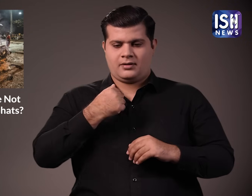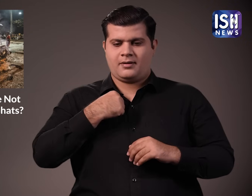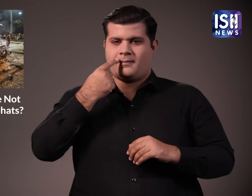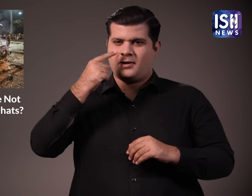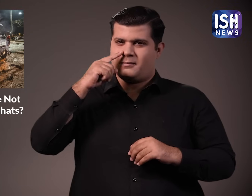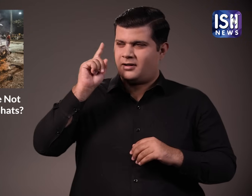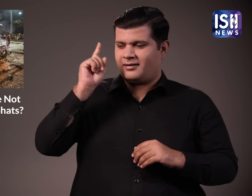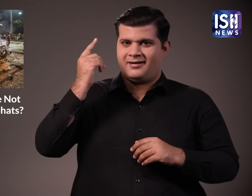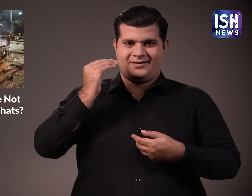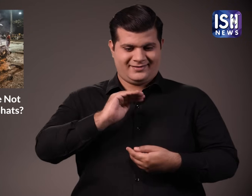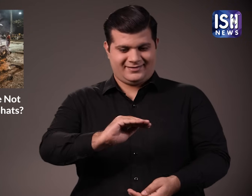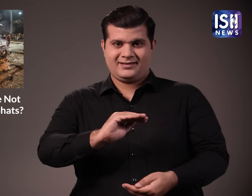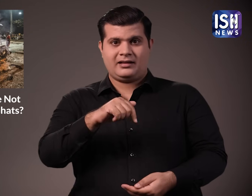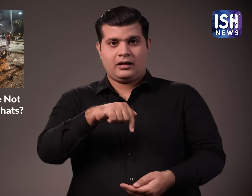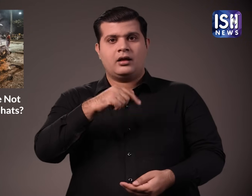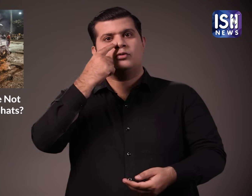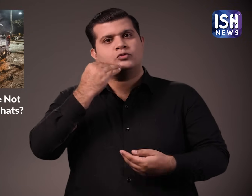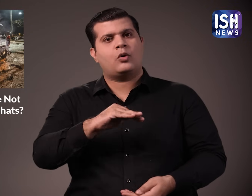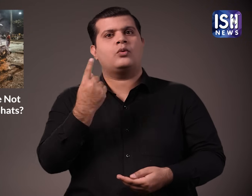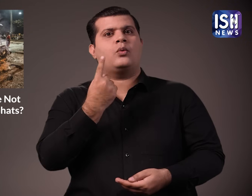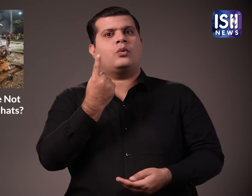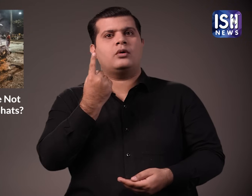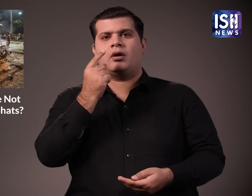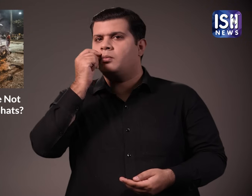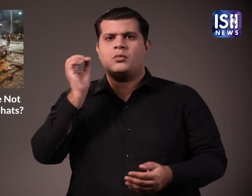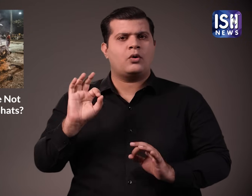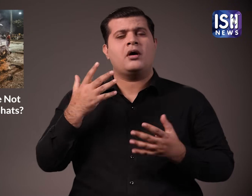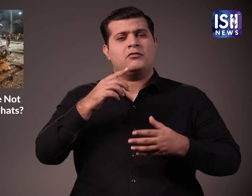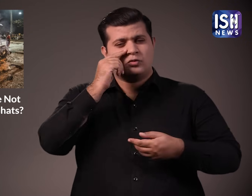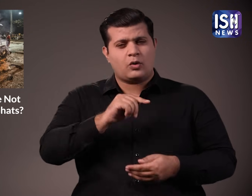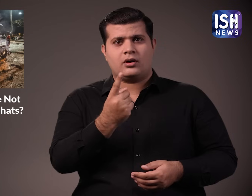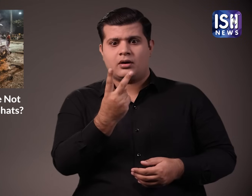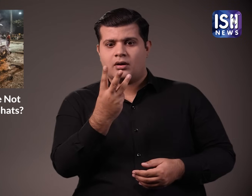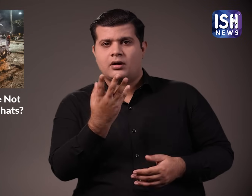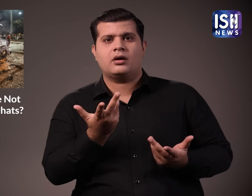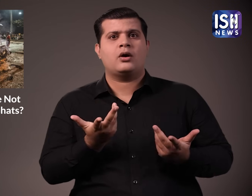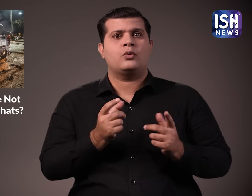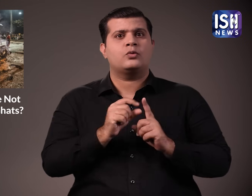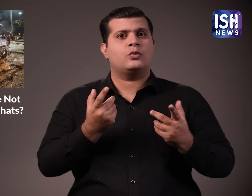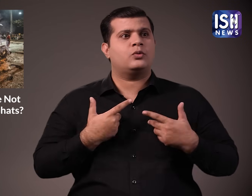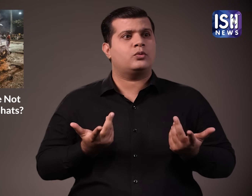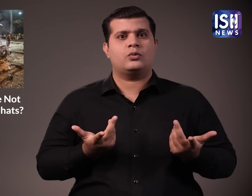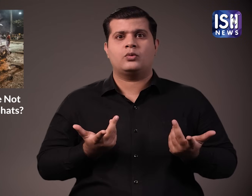If a couple have only daughter or daughters and no son? What will they do?